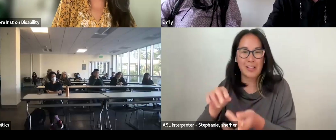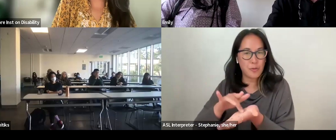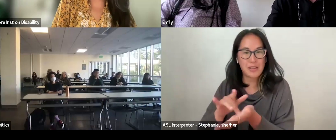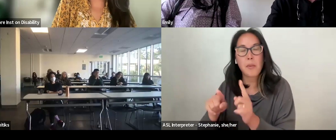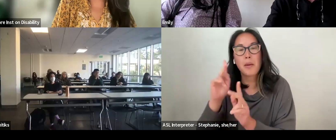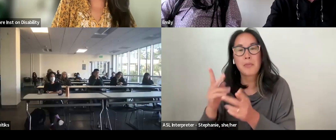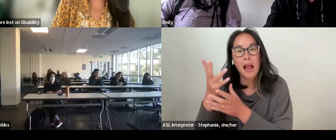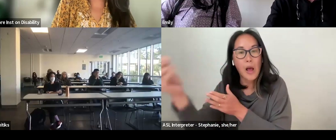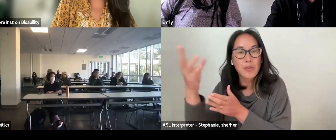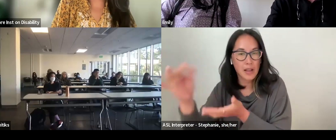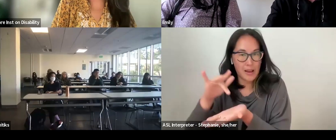A lot of them in divinity schools.